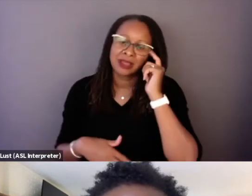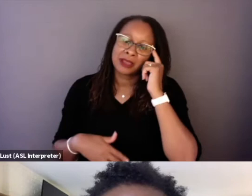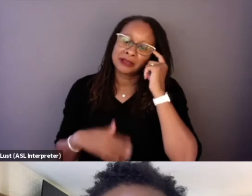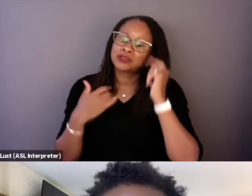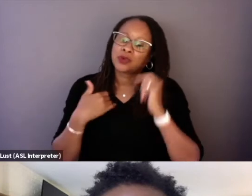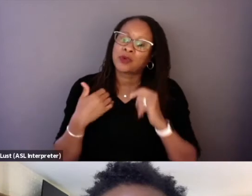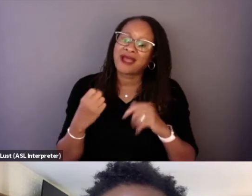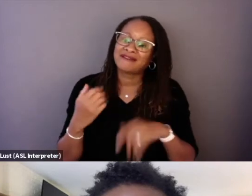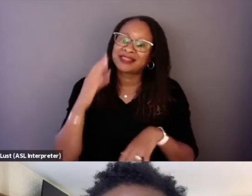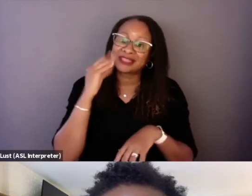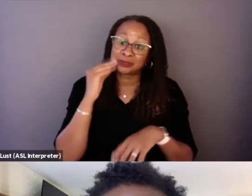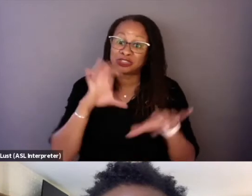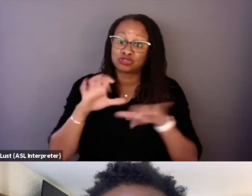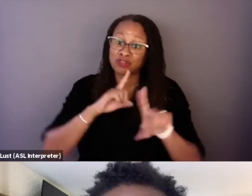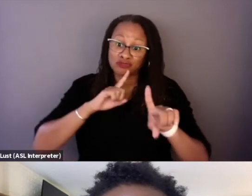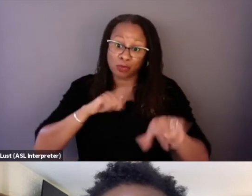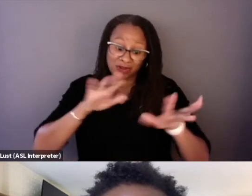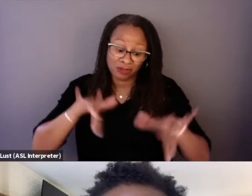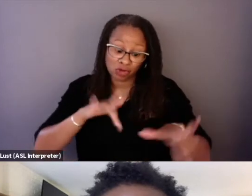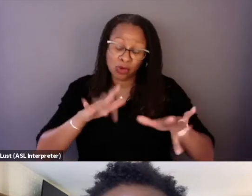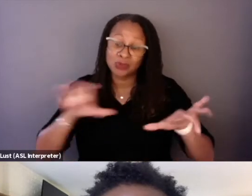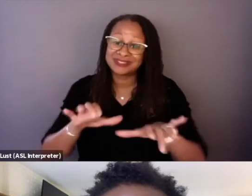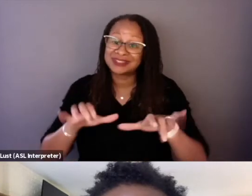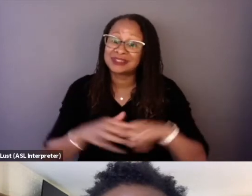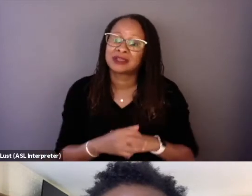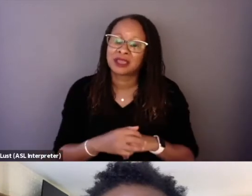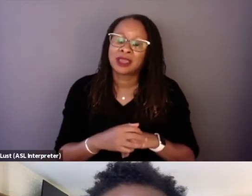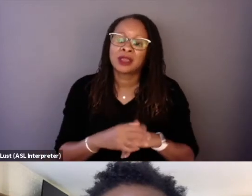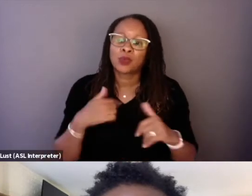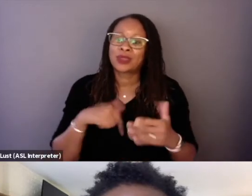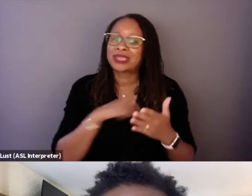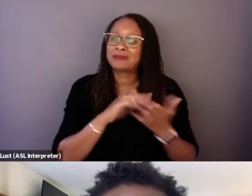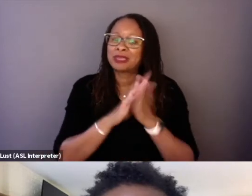and done the reporting that we did, we've sort of become in some ways